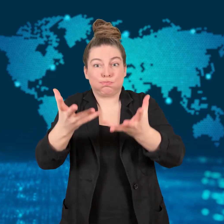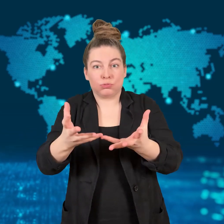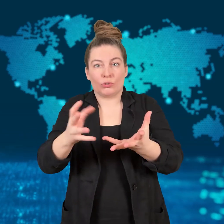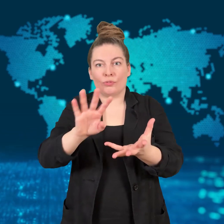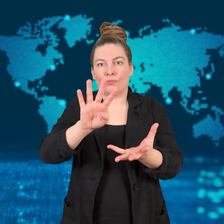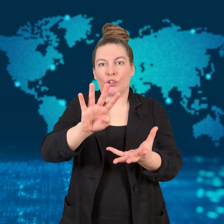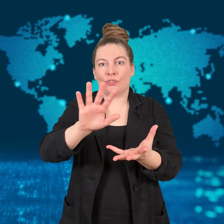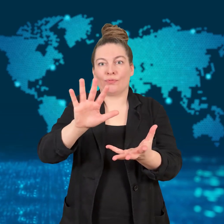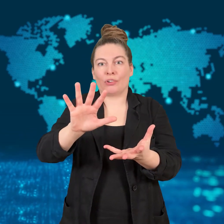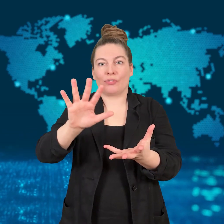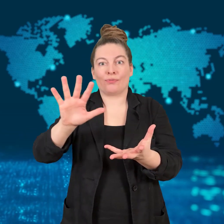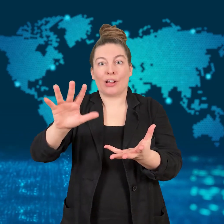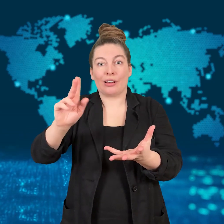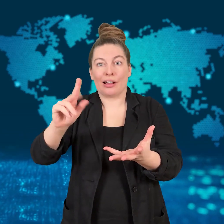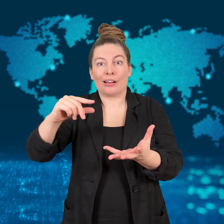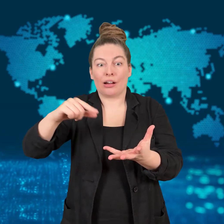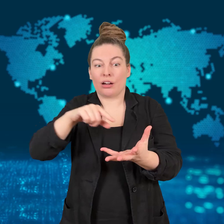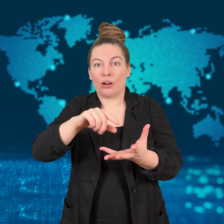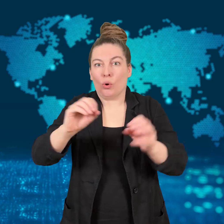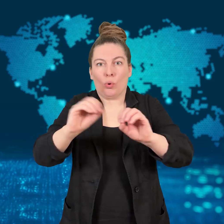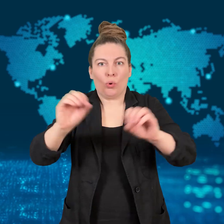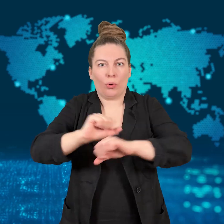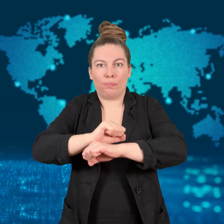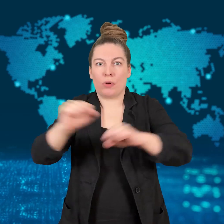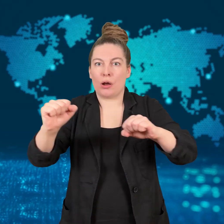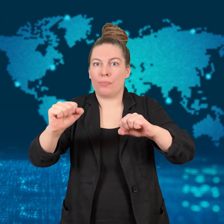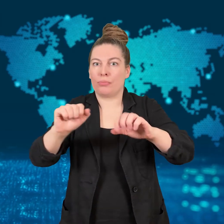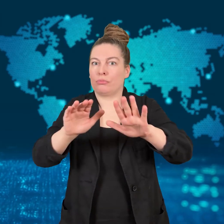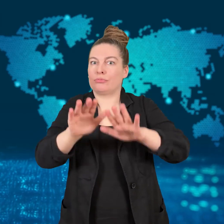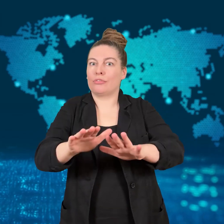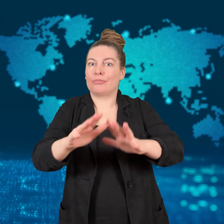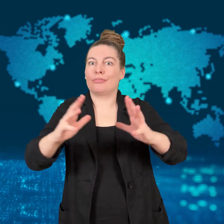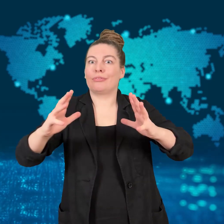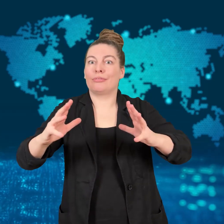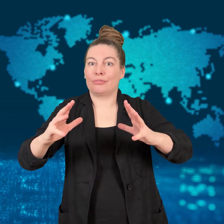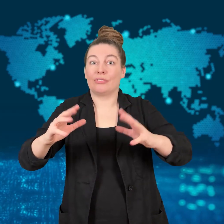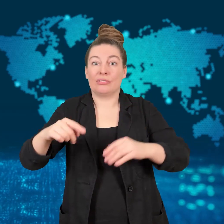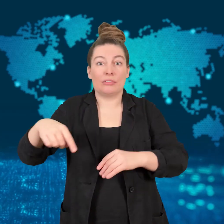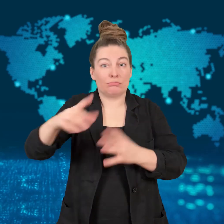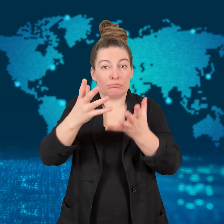The removed bomb was disposed of